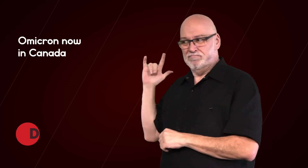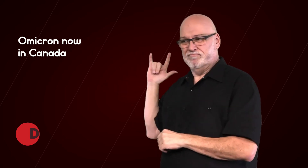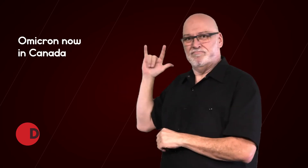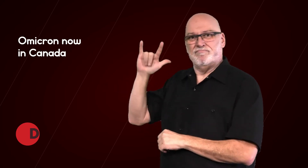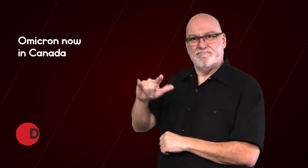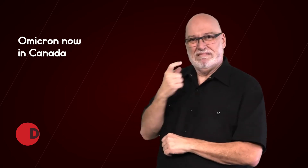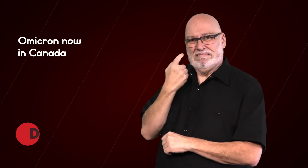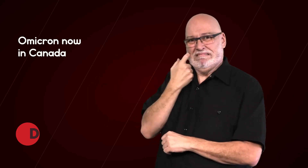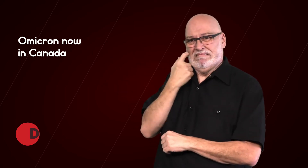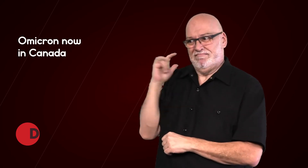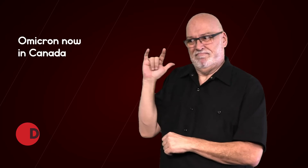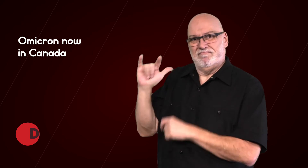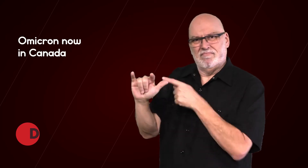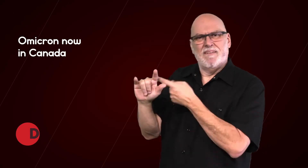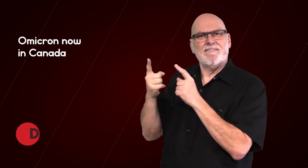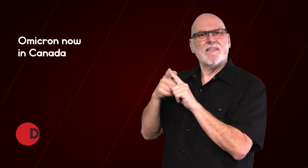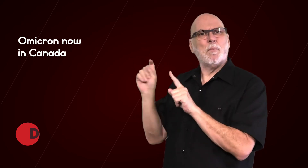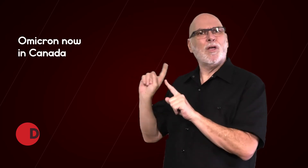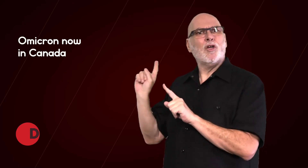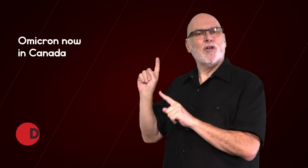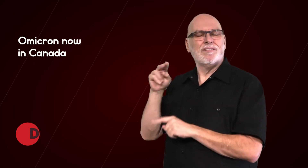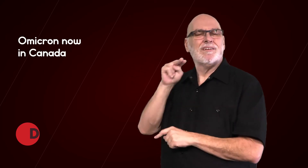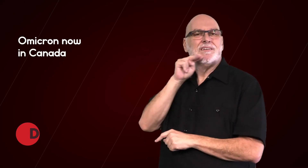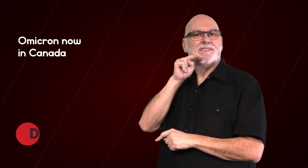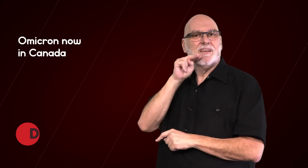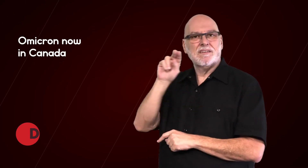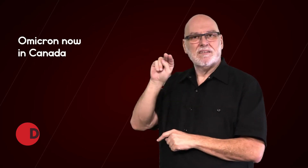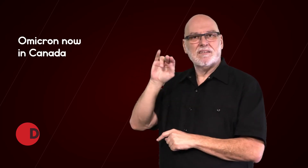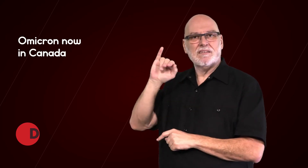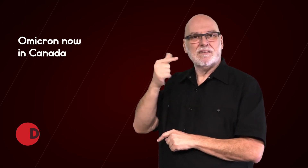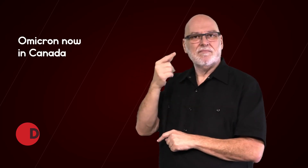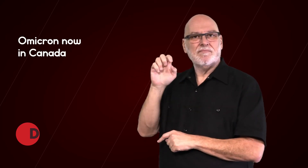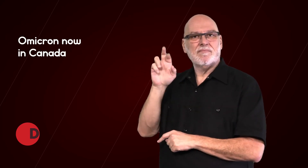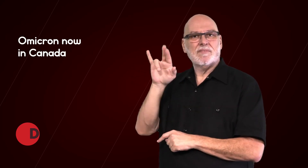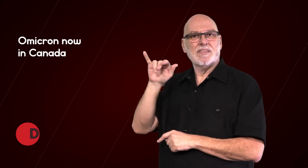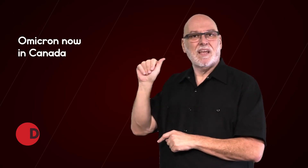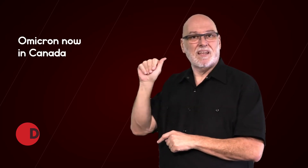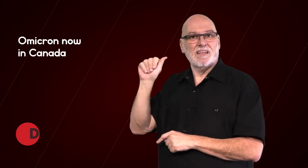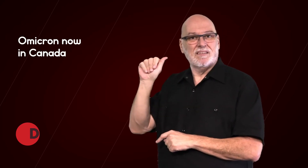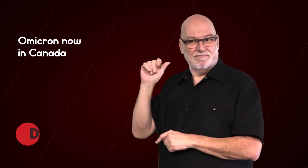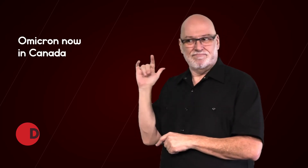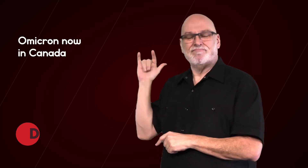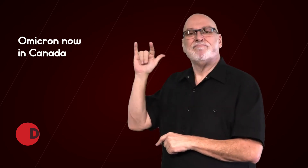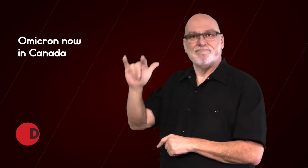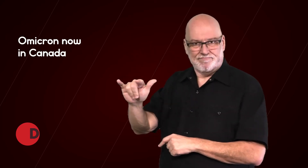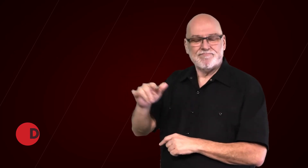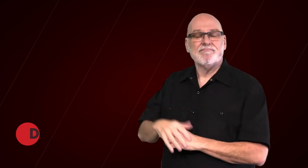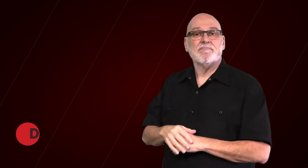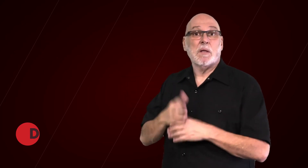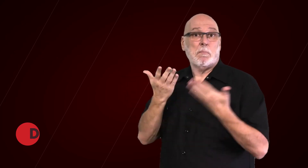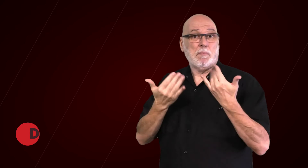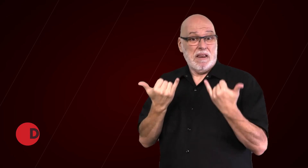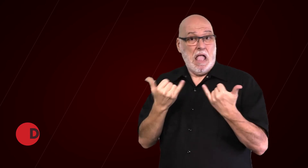Ontario - both people who recently traveled from Nigeria.